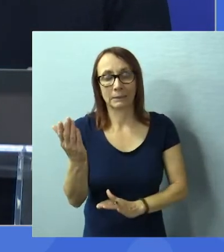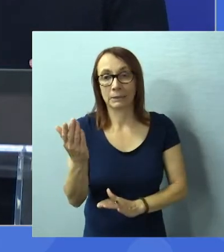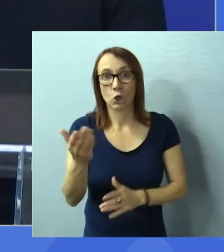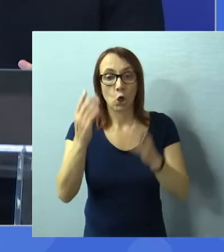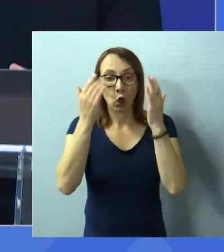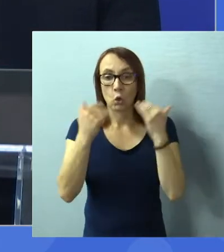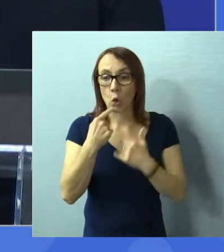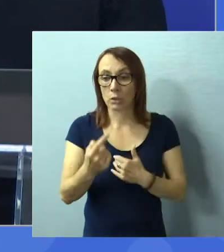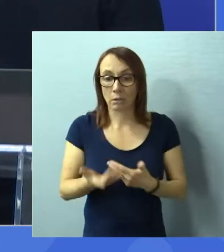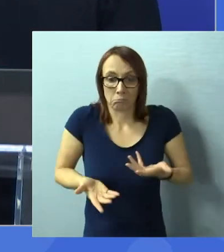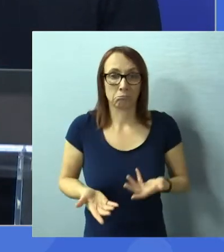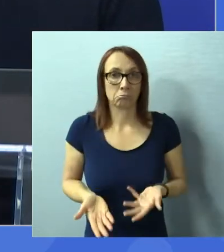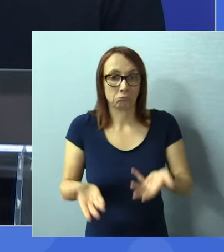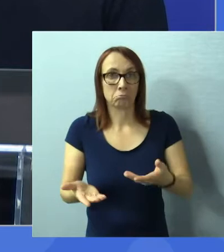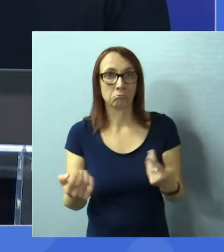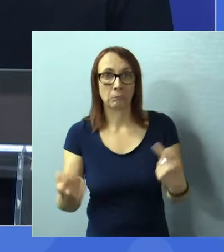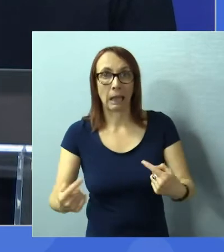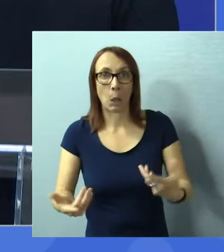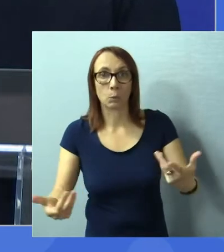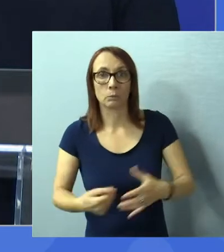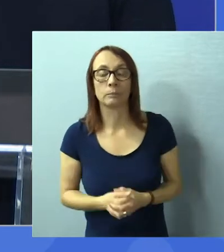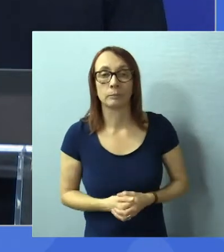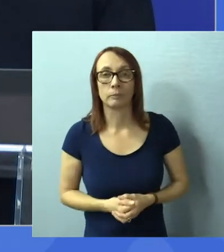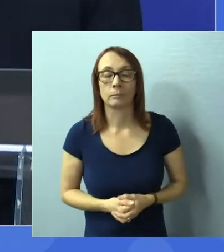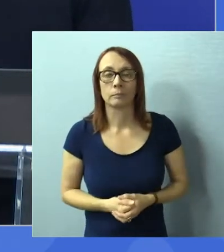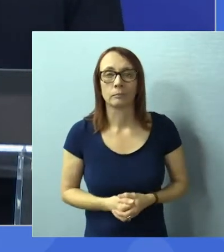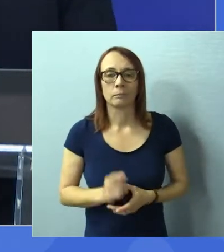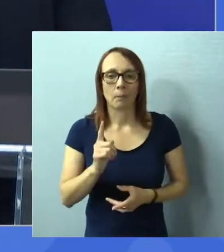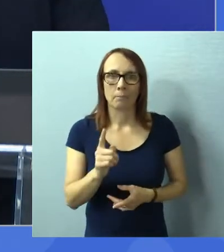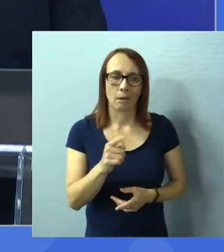no legal means of stopping that on the other hand of the Scottish Parliament by